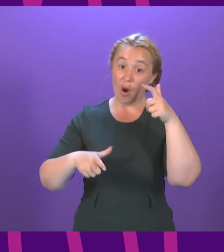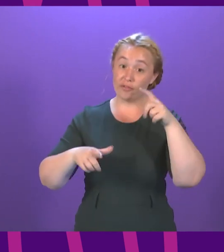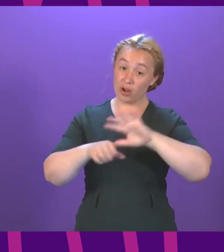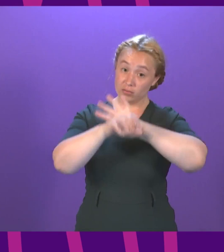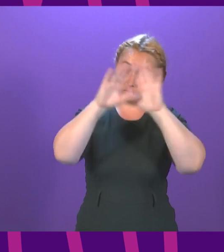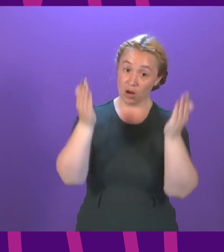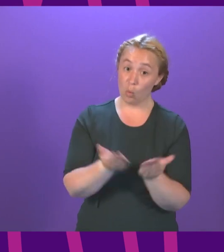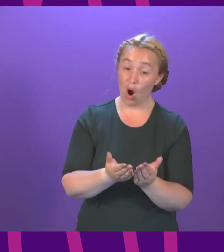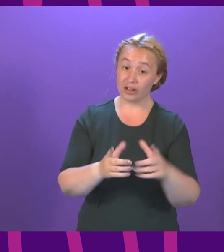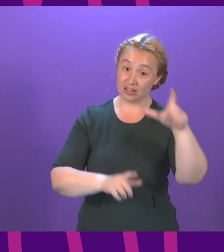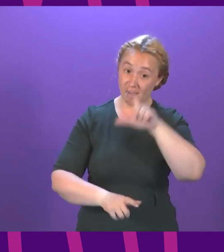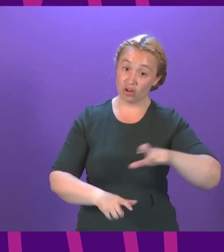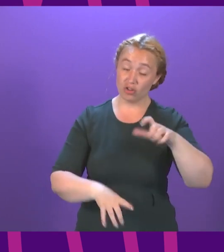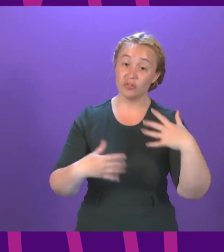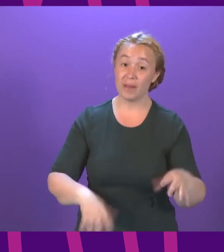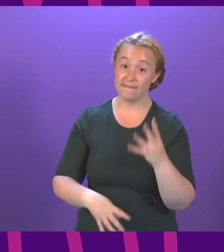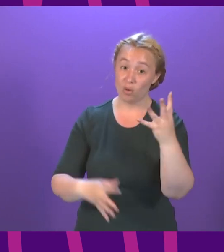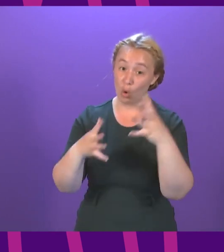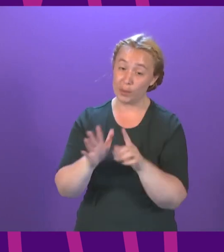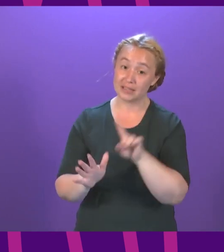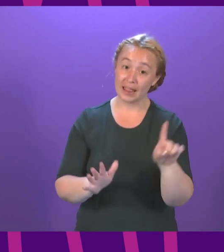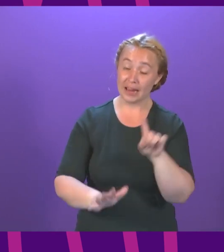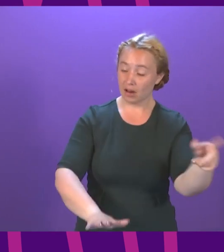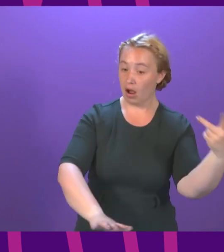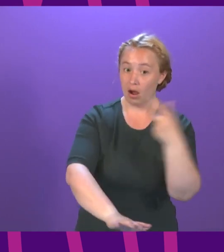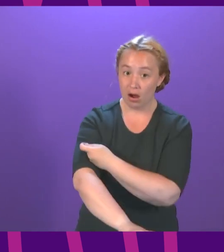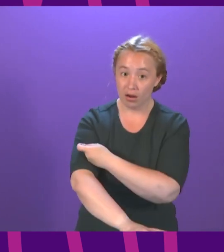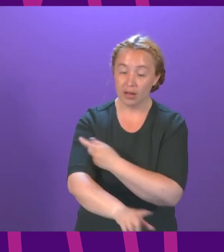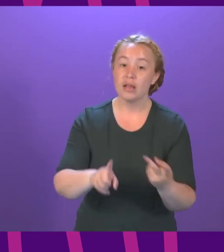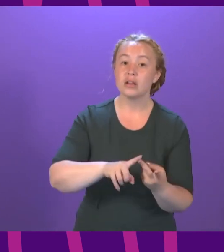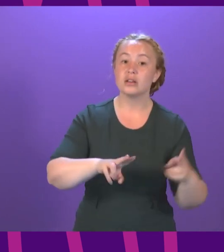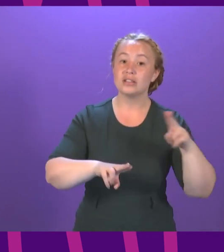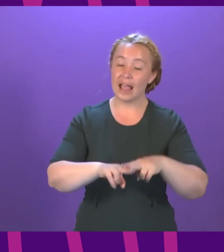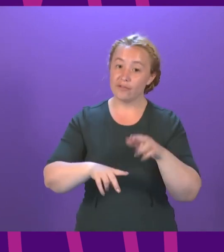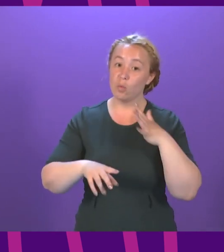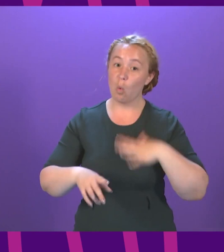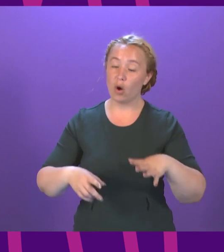we know from the data that significant protection from the delta variant comes from the second dose